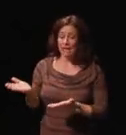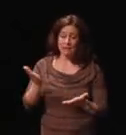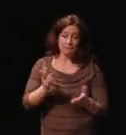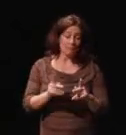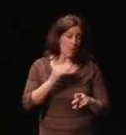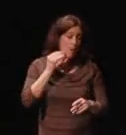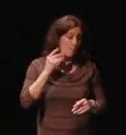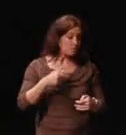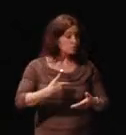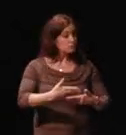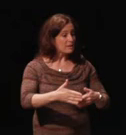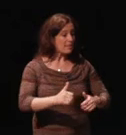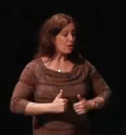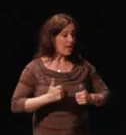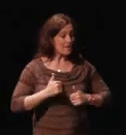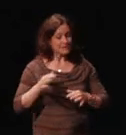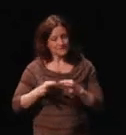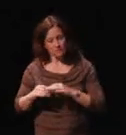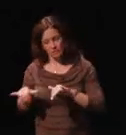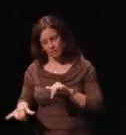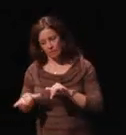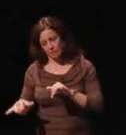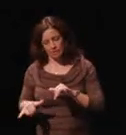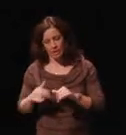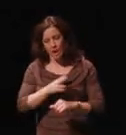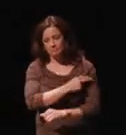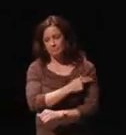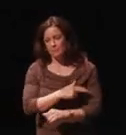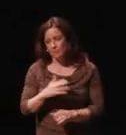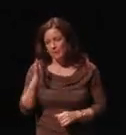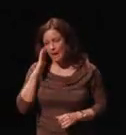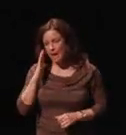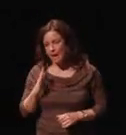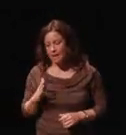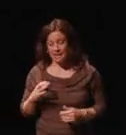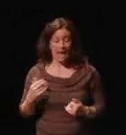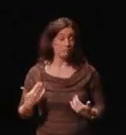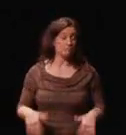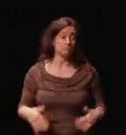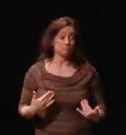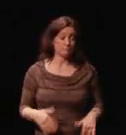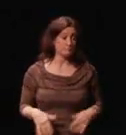their lives rather than being confined to hospital beds, and it made a massive difference to people.